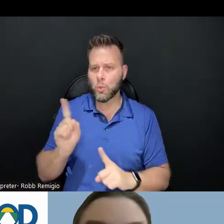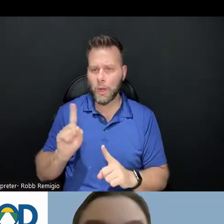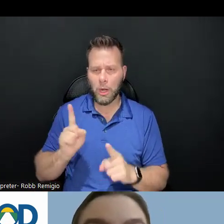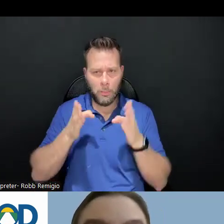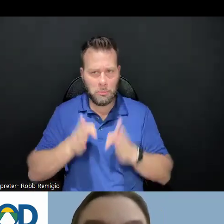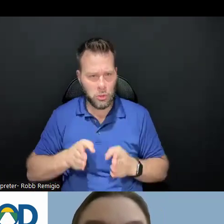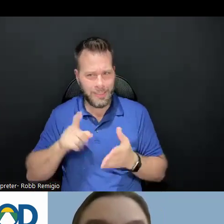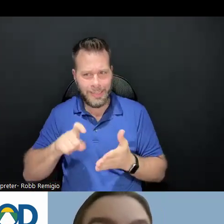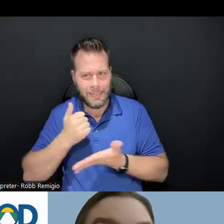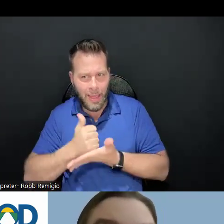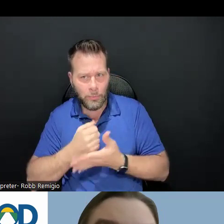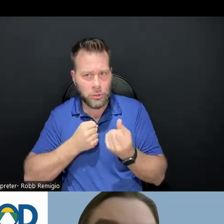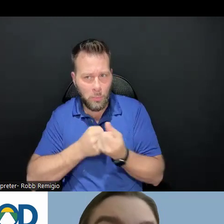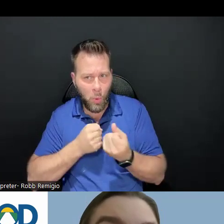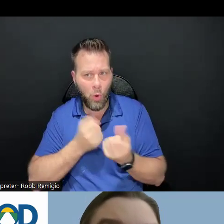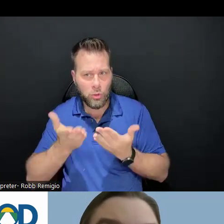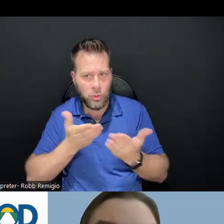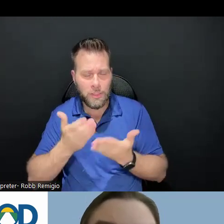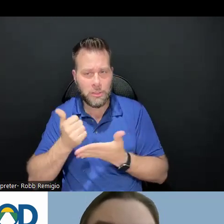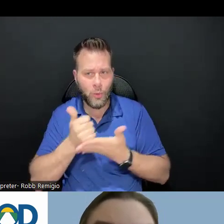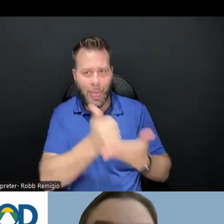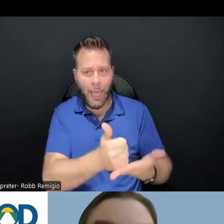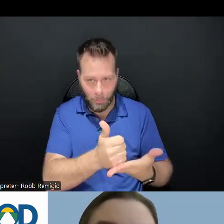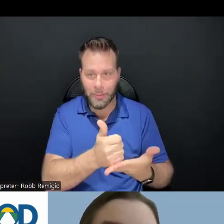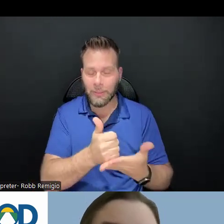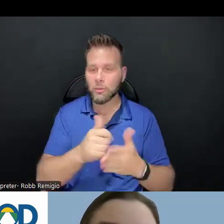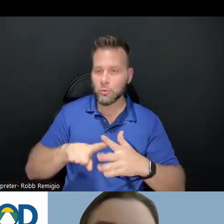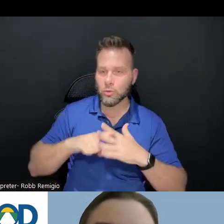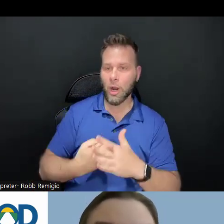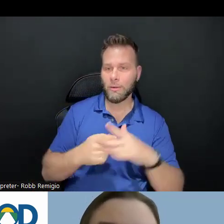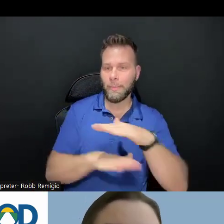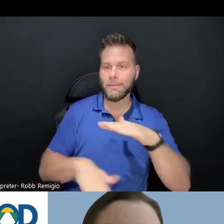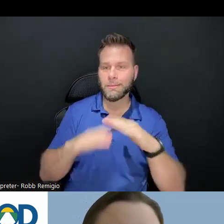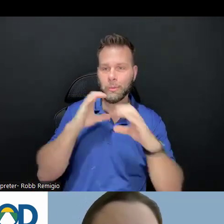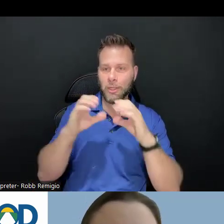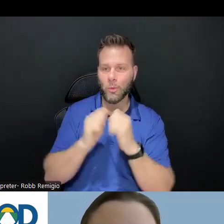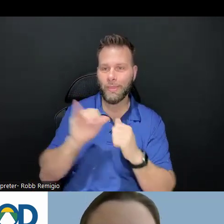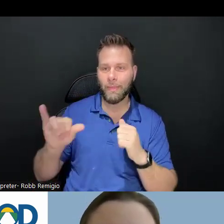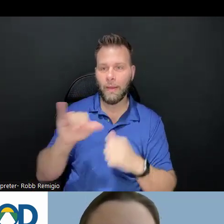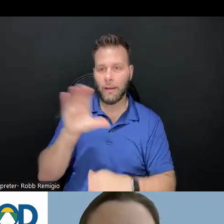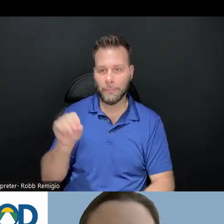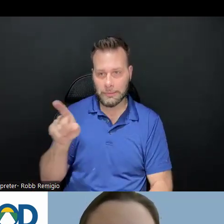situations where individuals need an auxiliary either service in order to open basic communication with the entity.